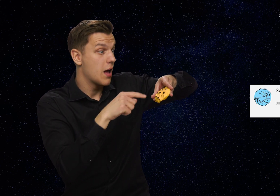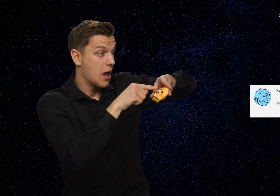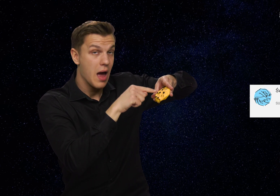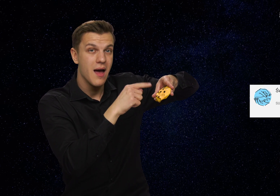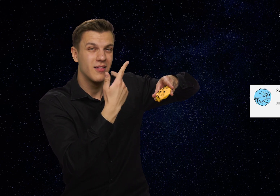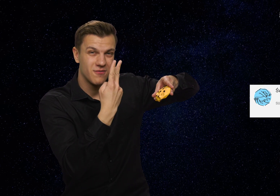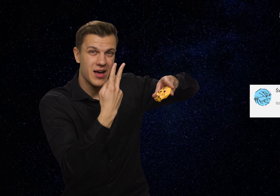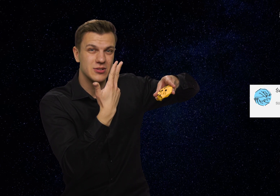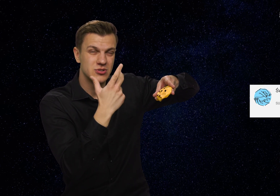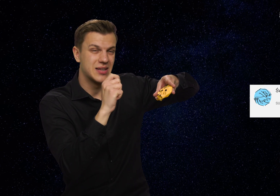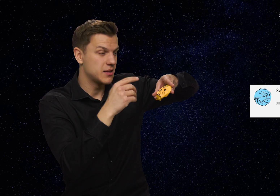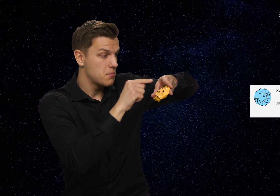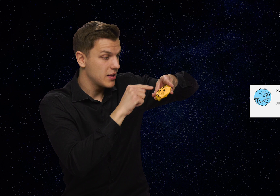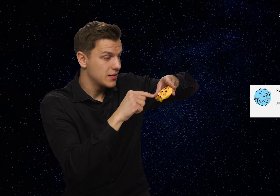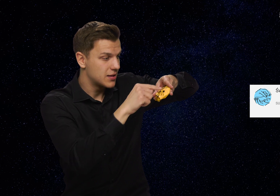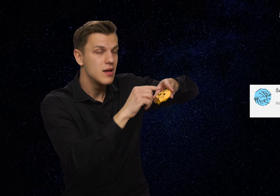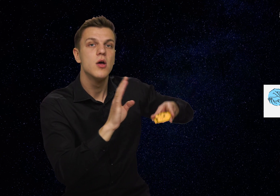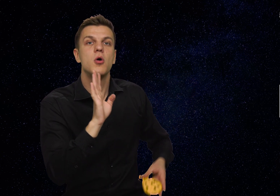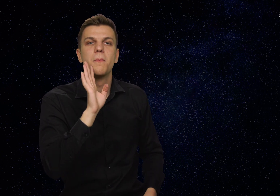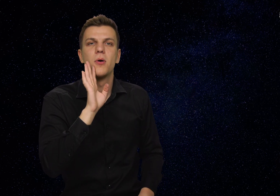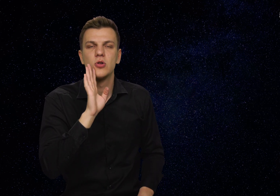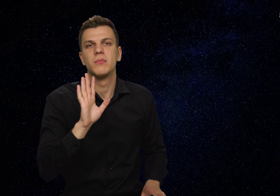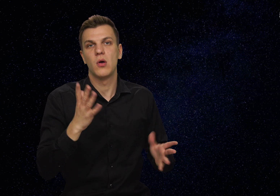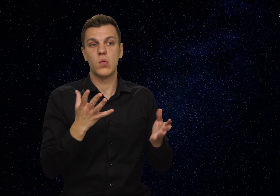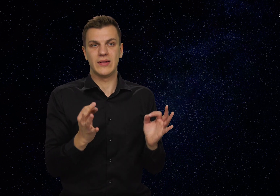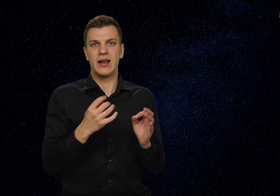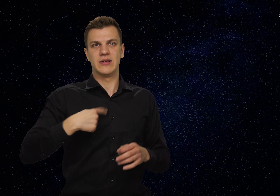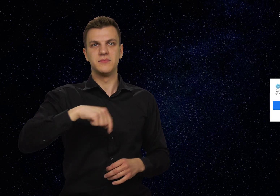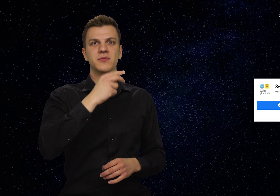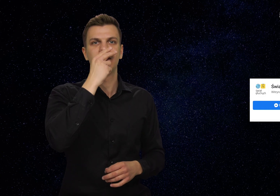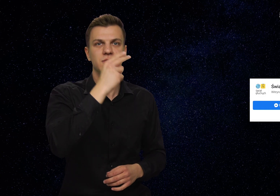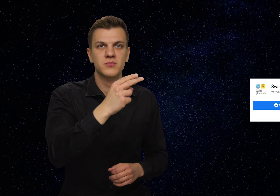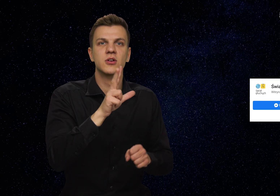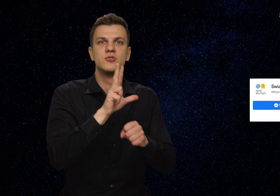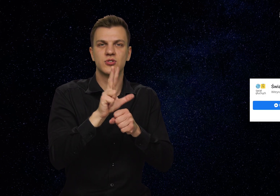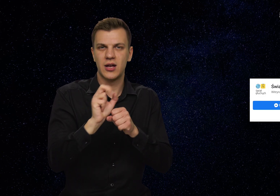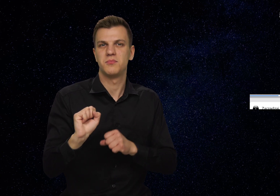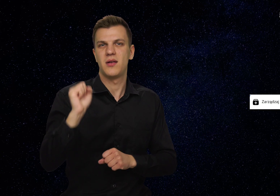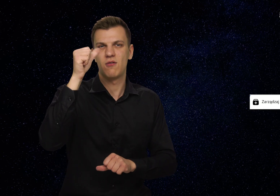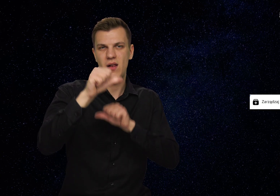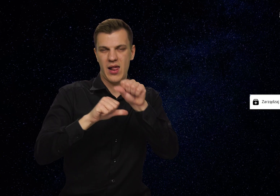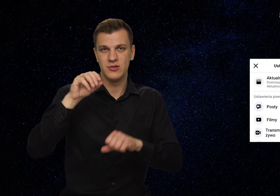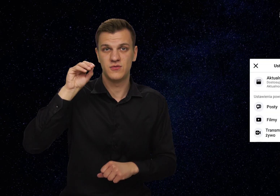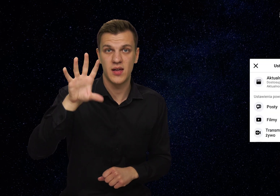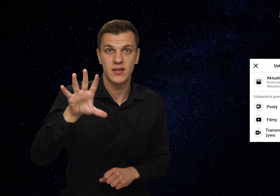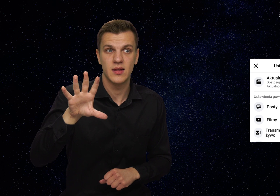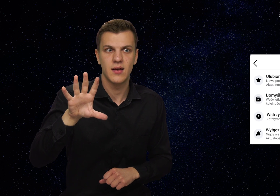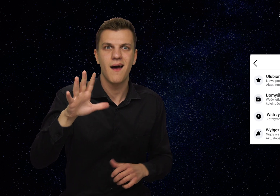We can compare these 2-3 cm to objects 13 billion years distant from us.